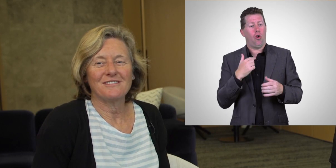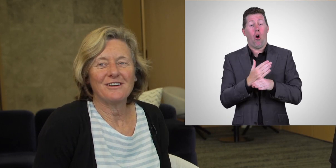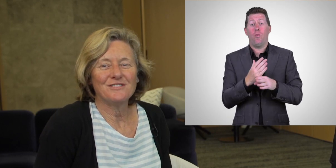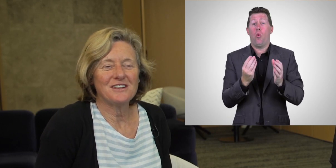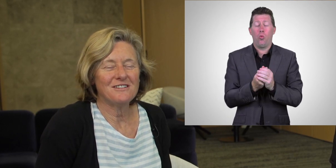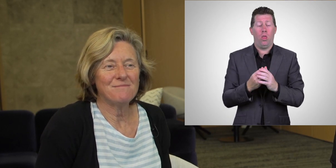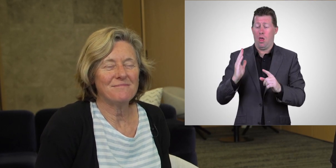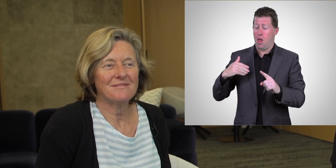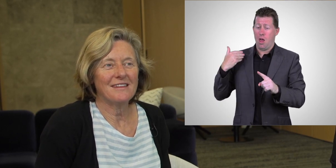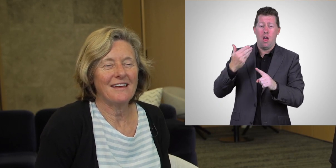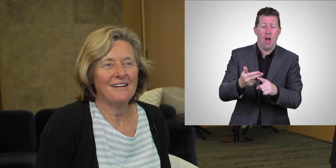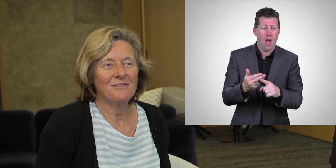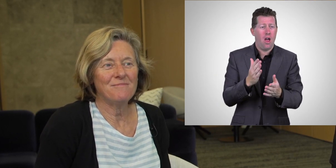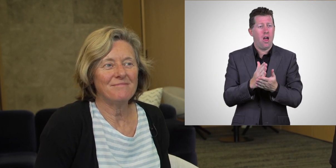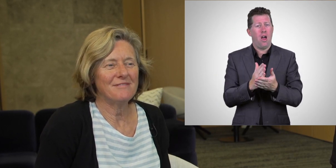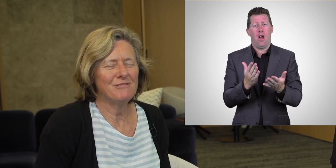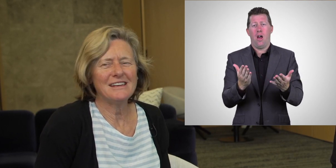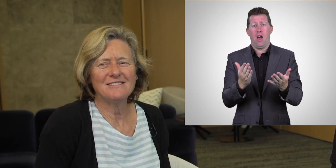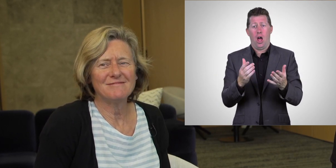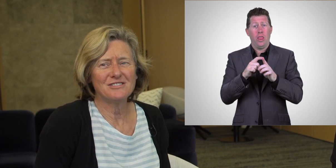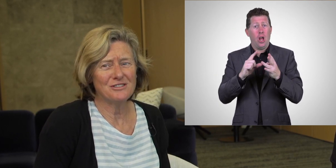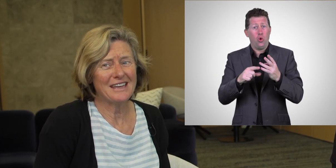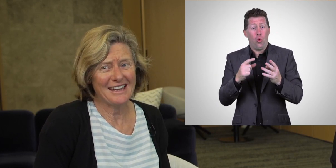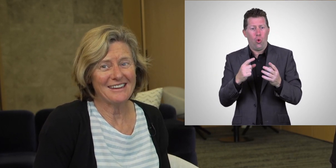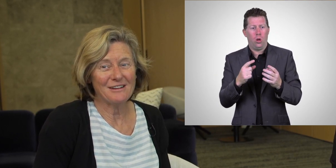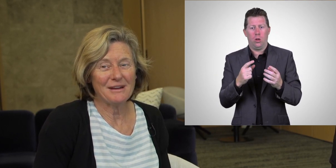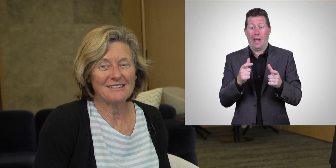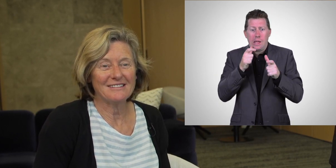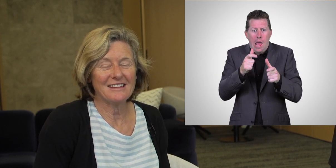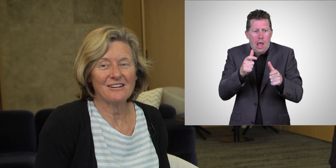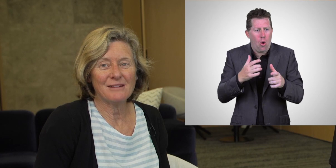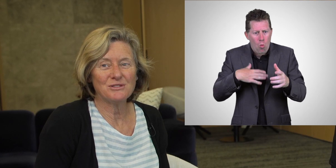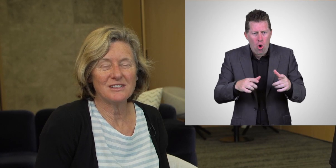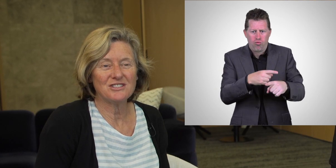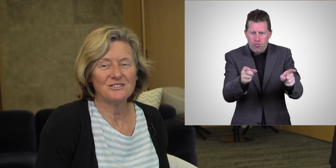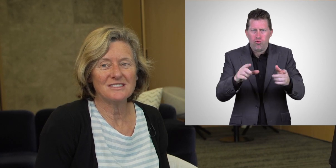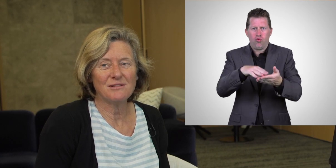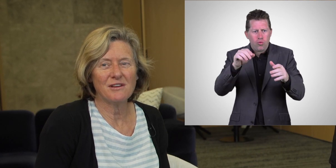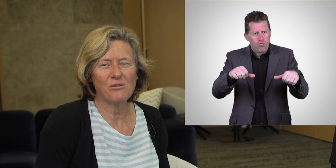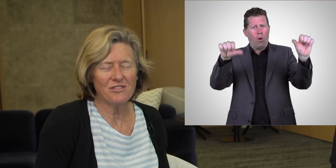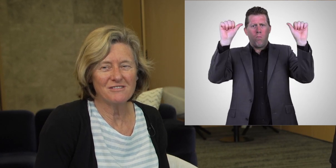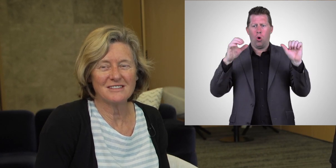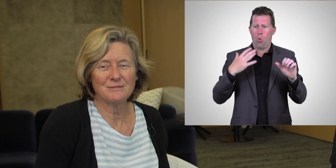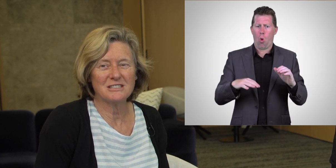over time really do care about outcomes for their students, they want their assessments to